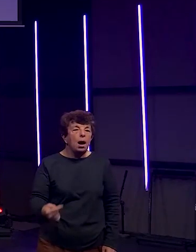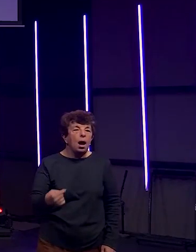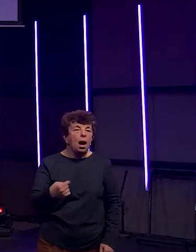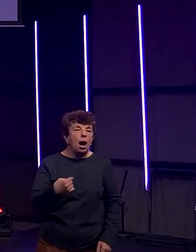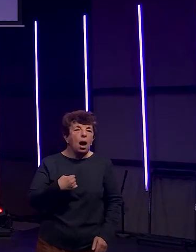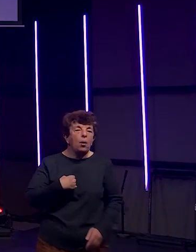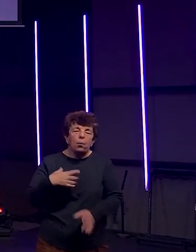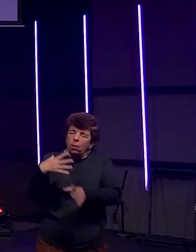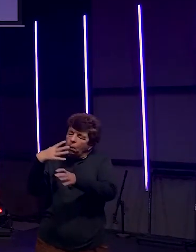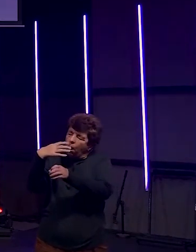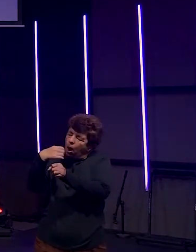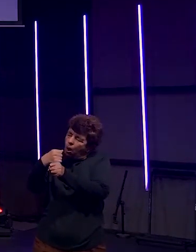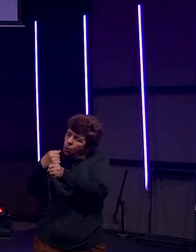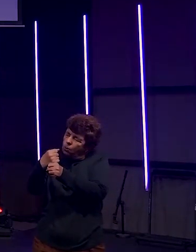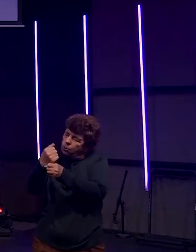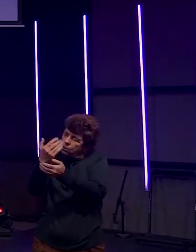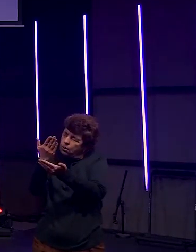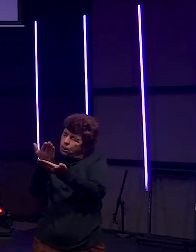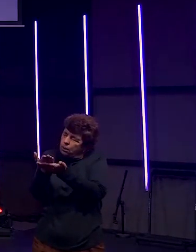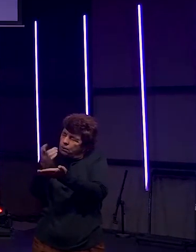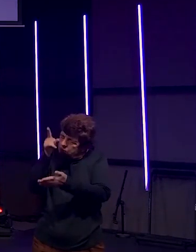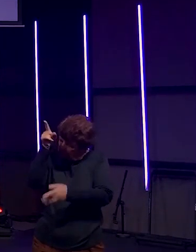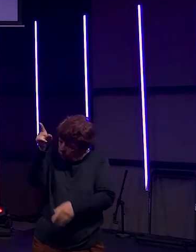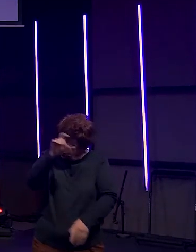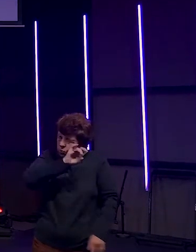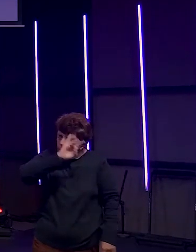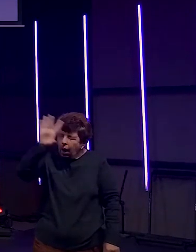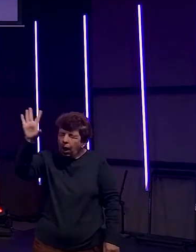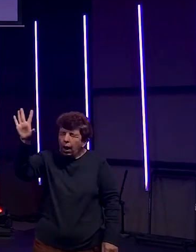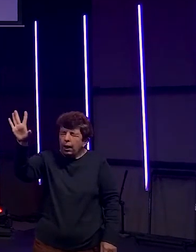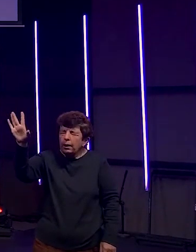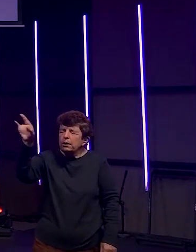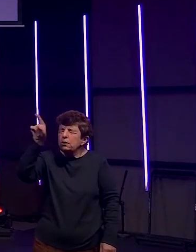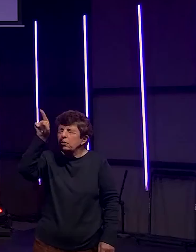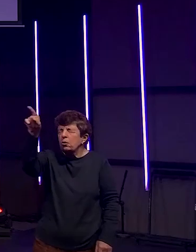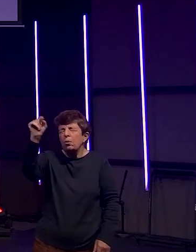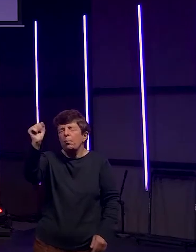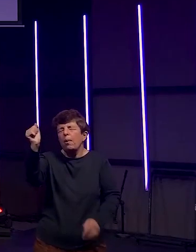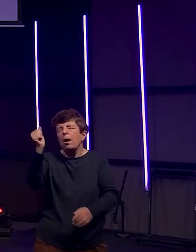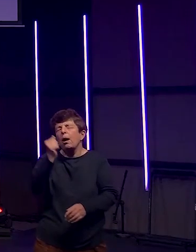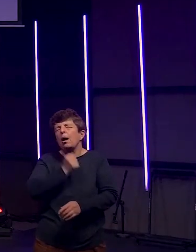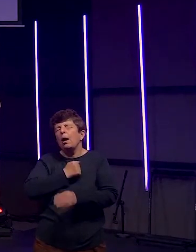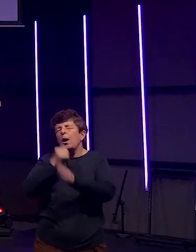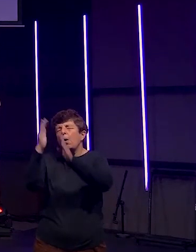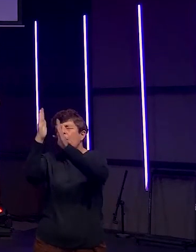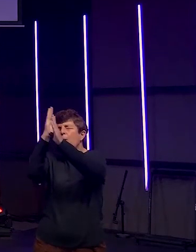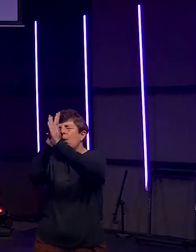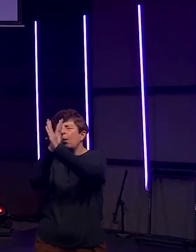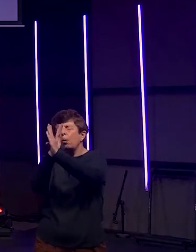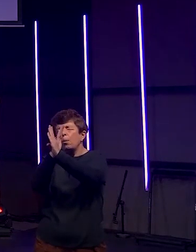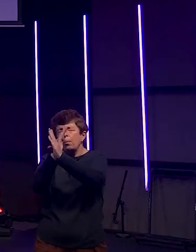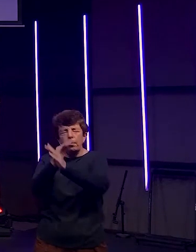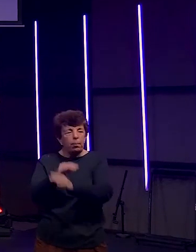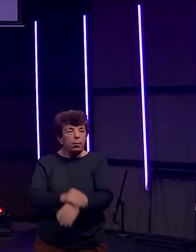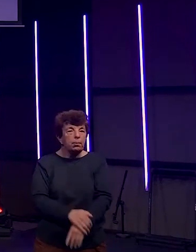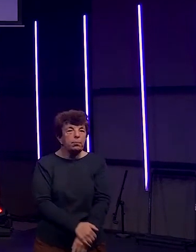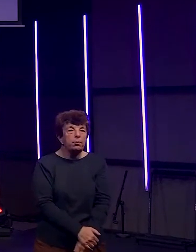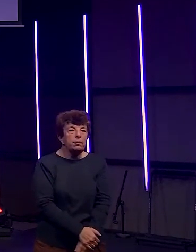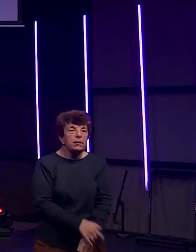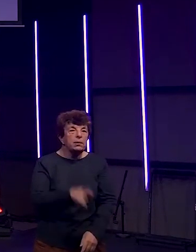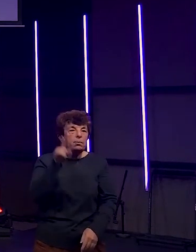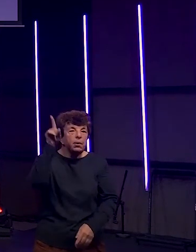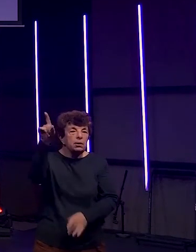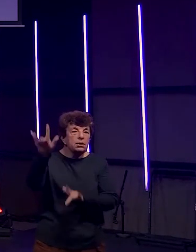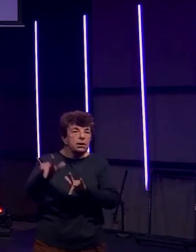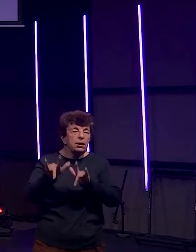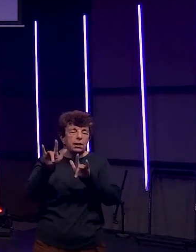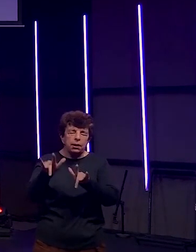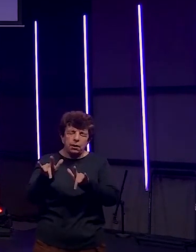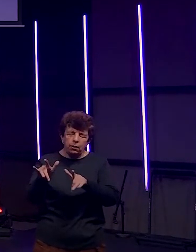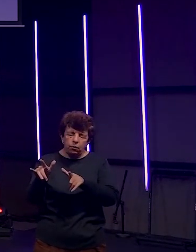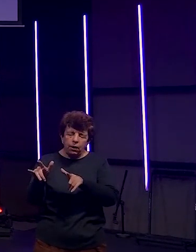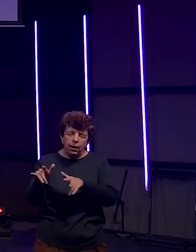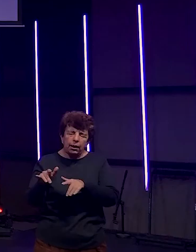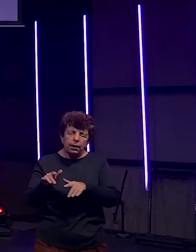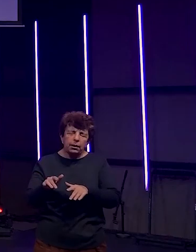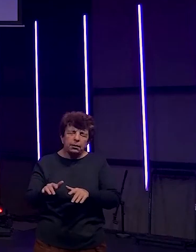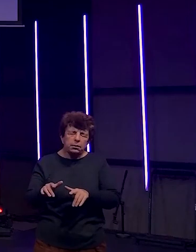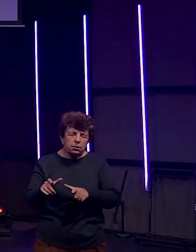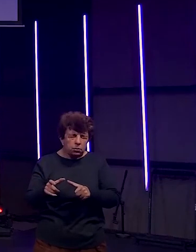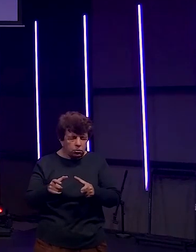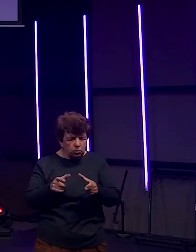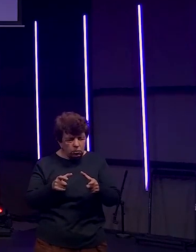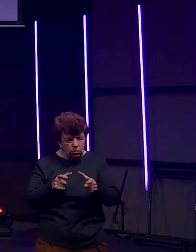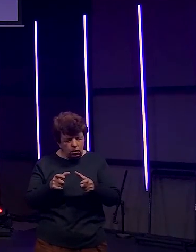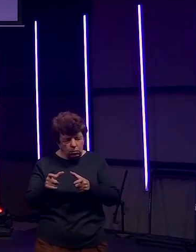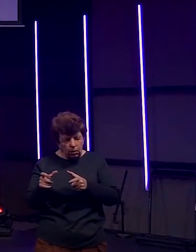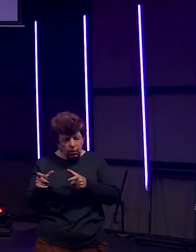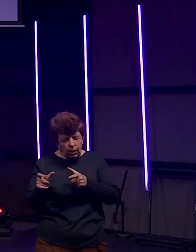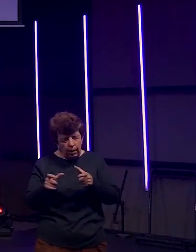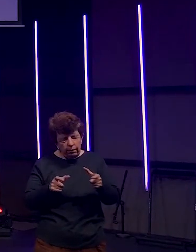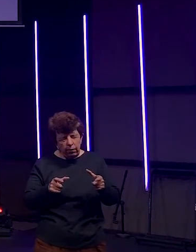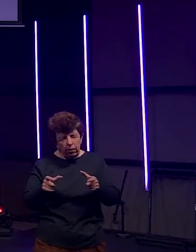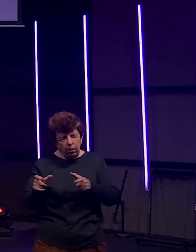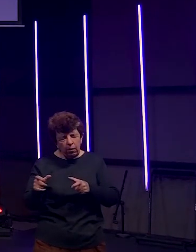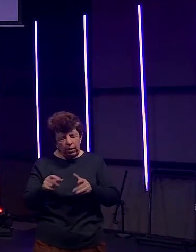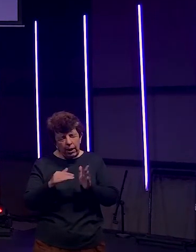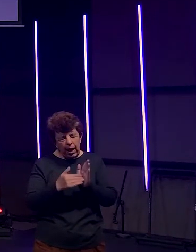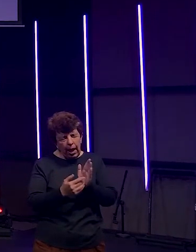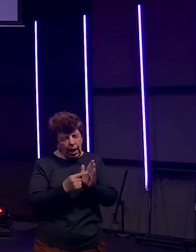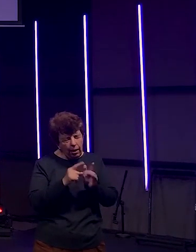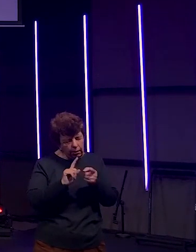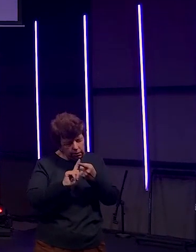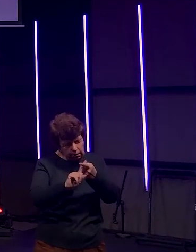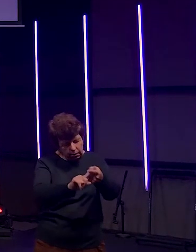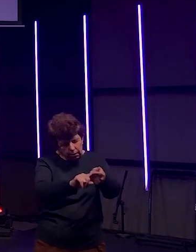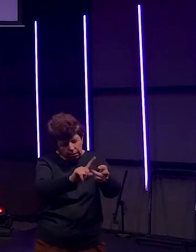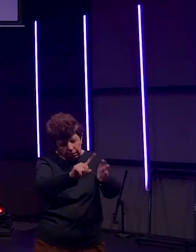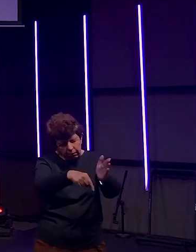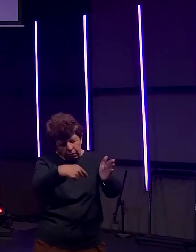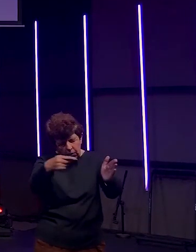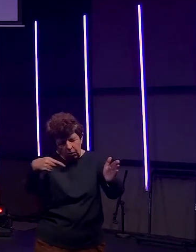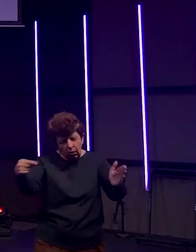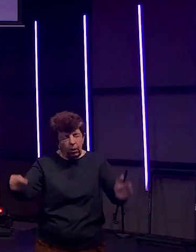I will cling to Christ my hope His mercy reigns now and forever